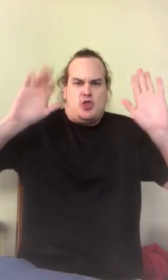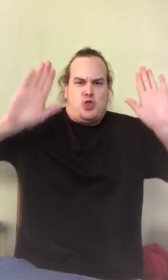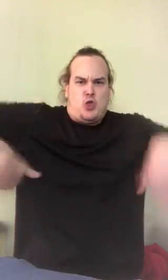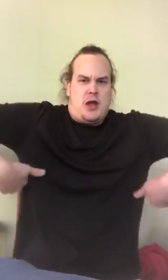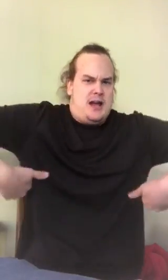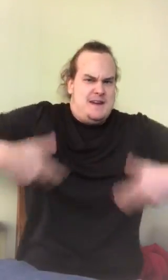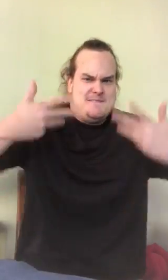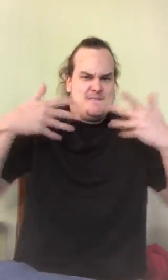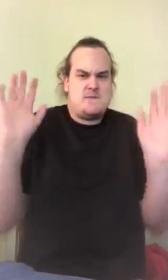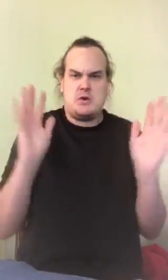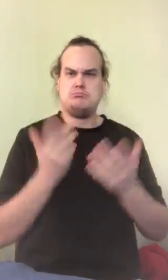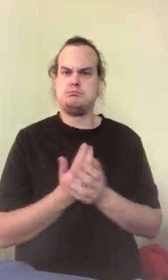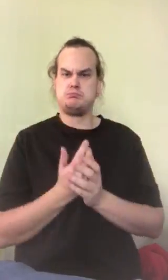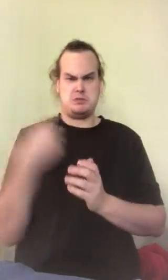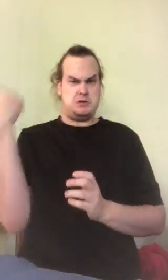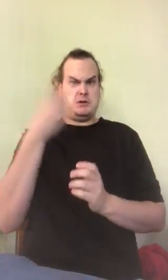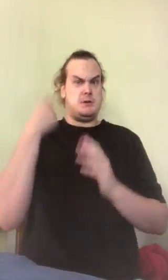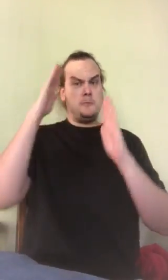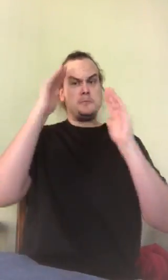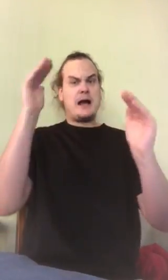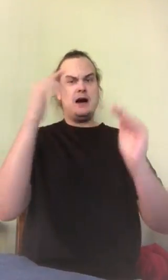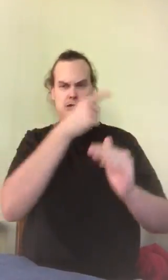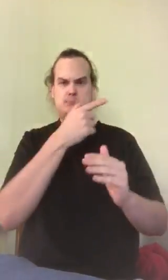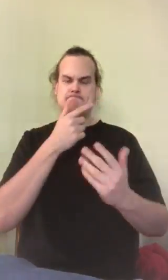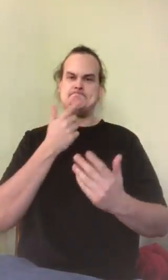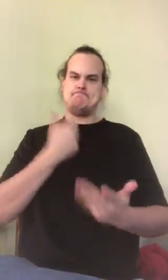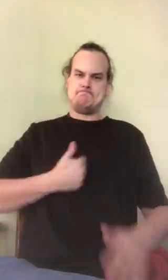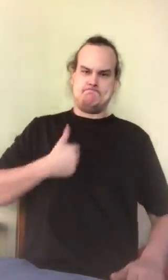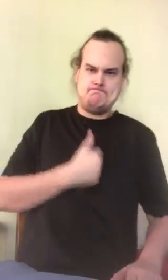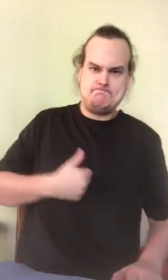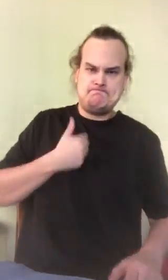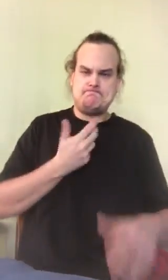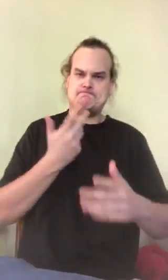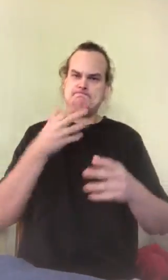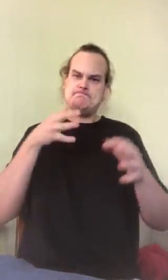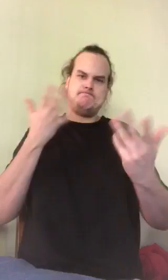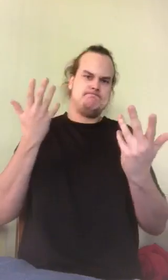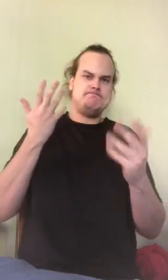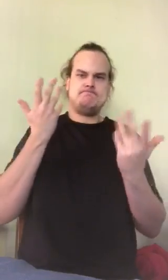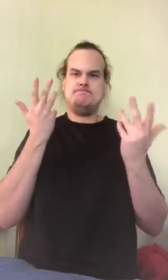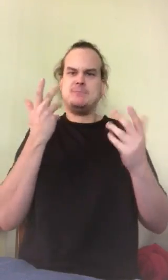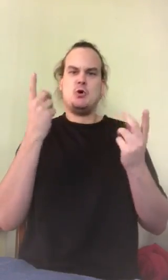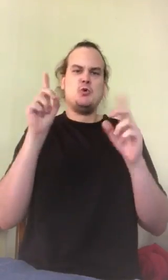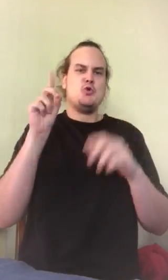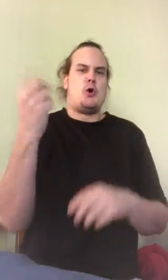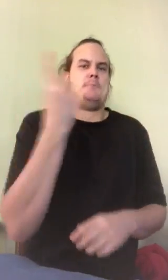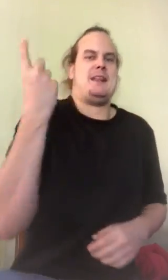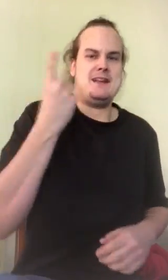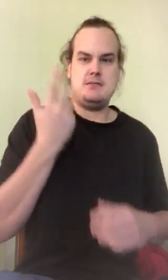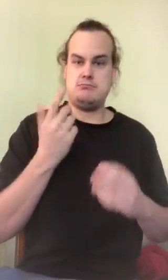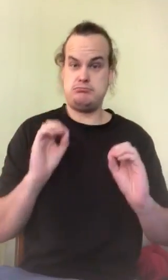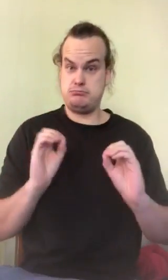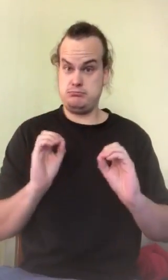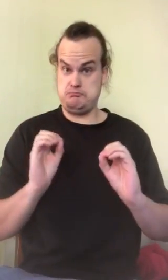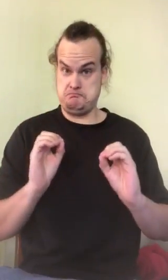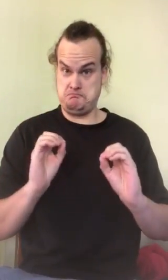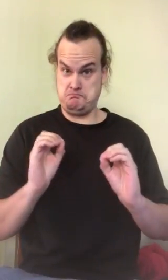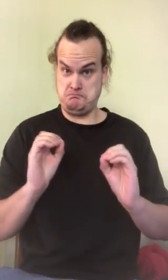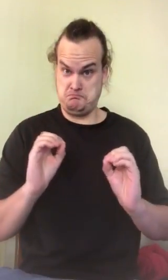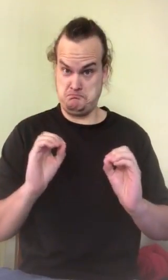It is too late We expects they will apology and to do something about it they didnt do anything